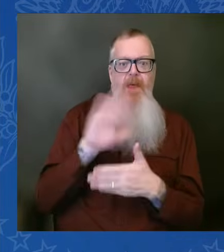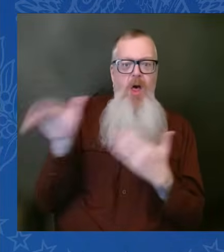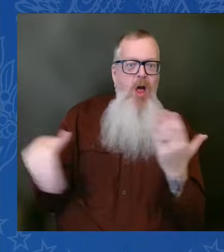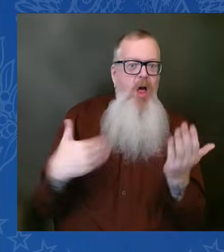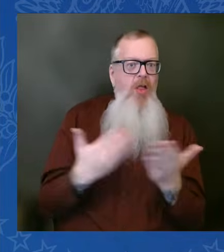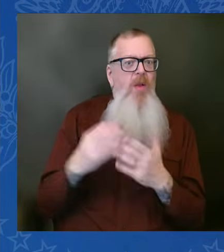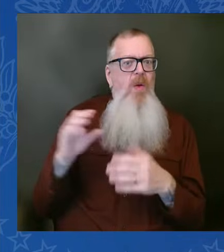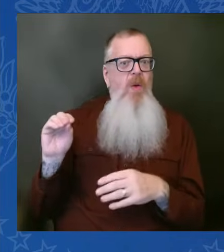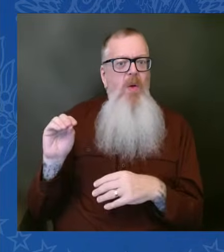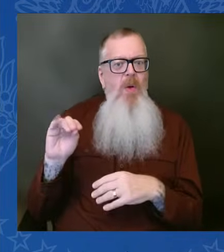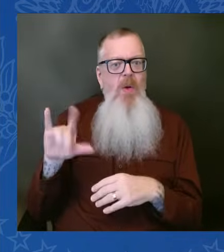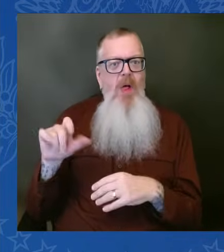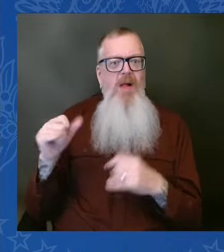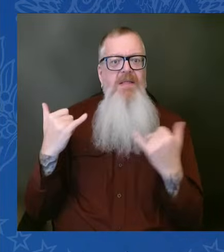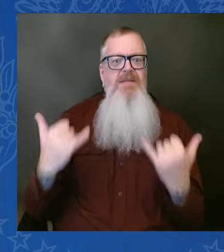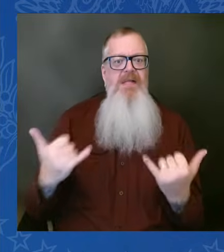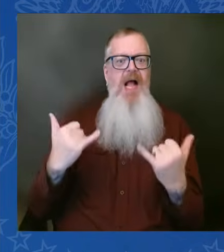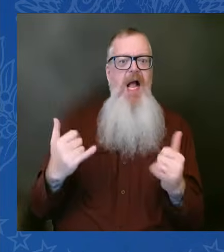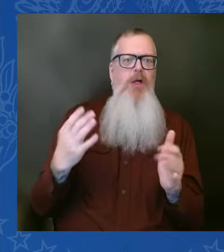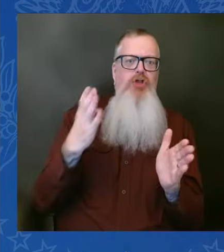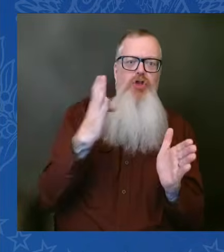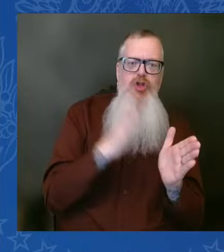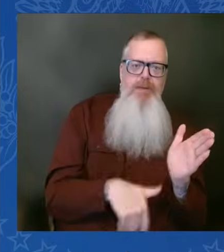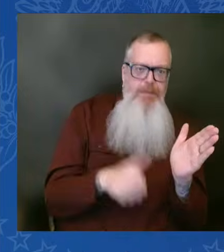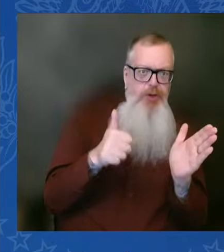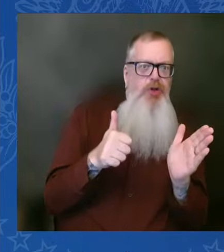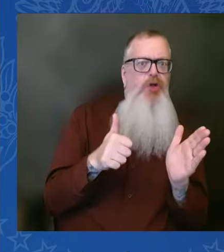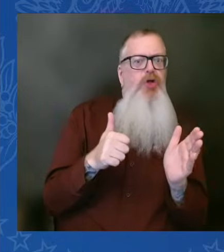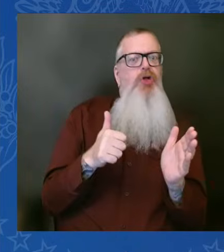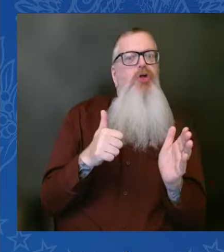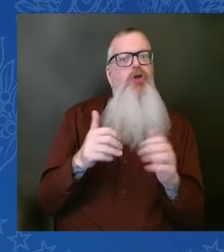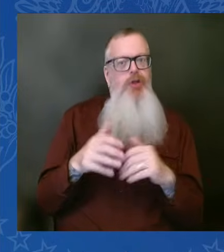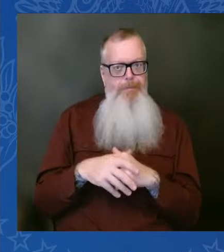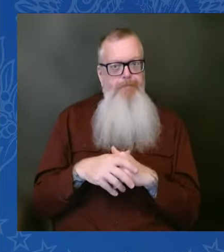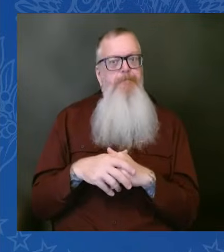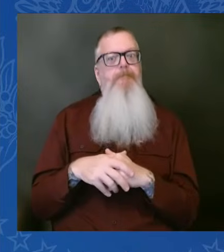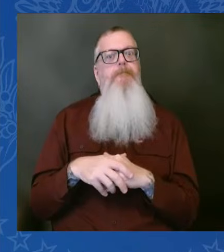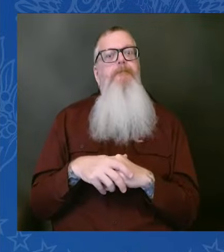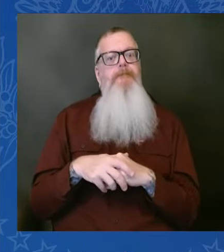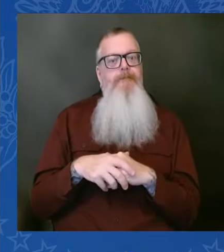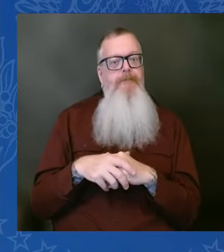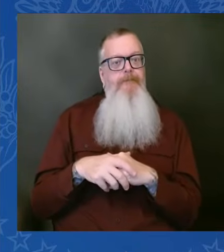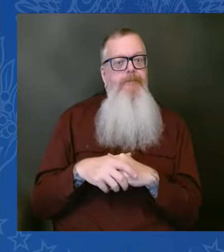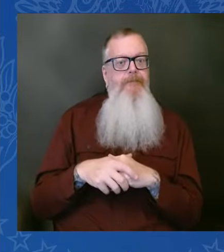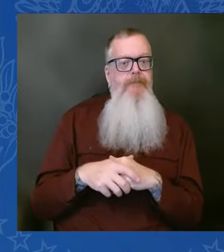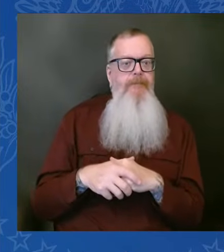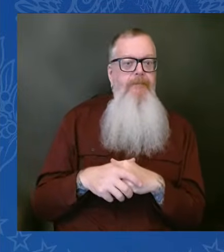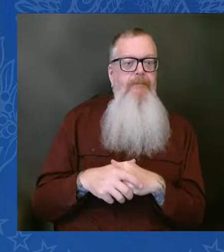and we’ve refilled the facilities, making the taxpayers, in the process, $3.5 billion.